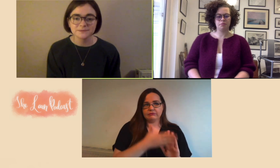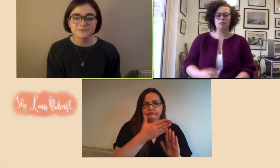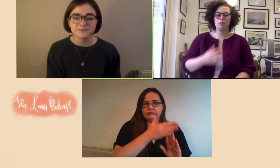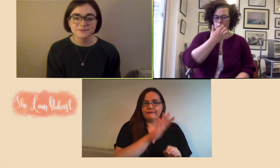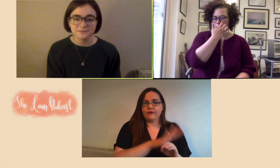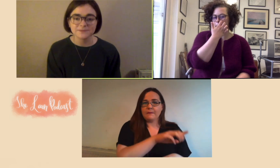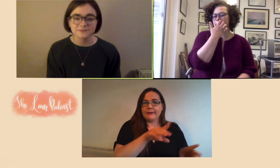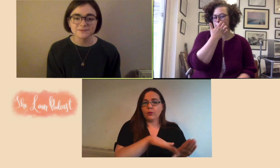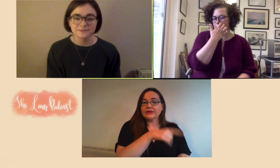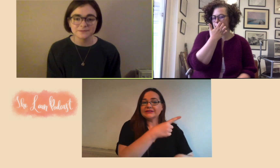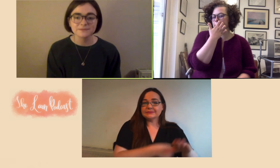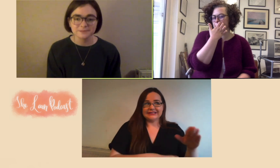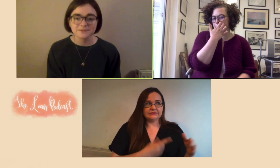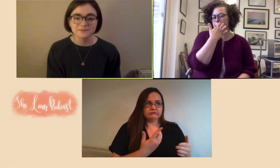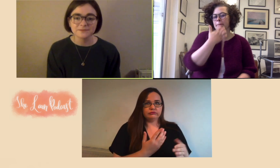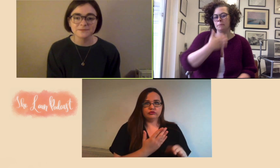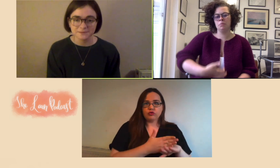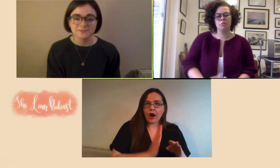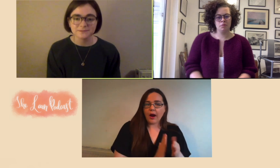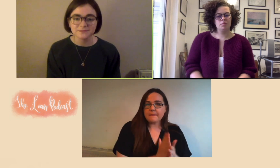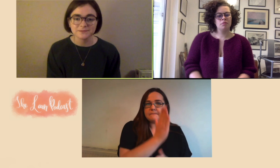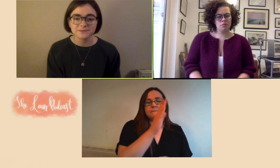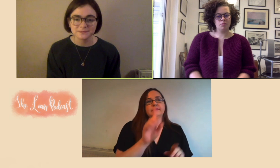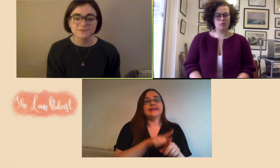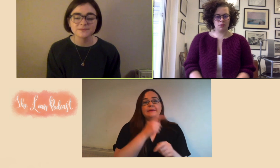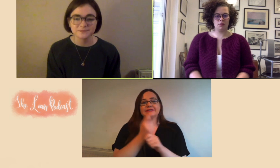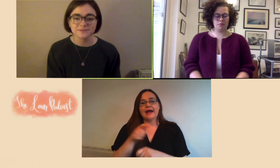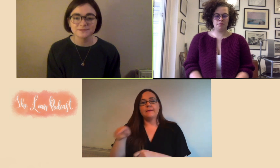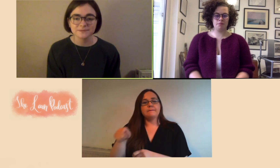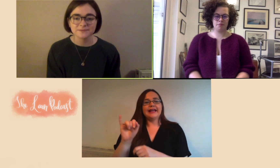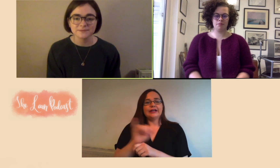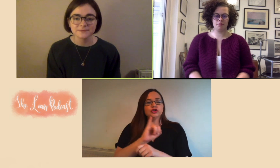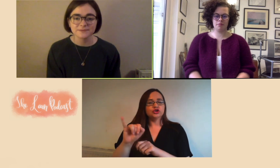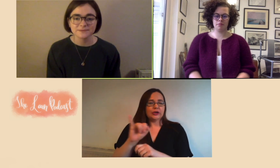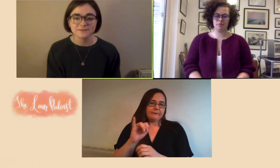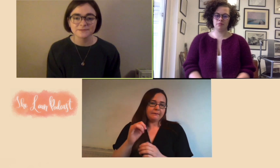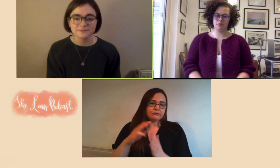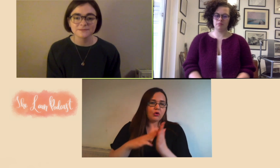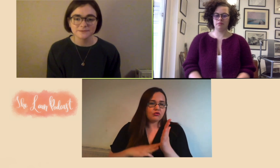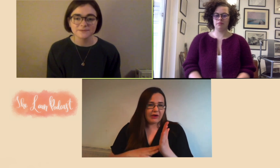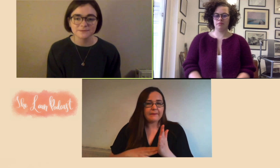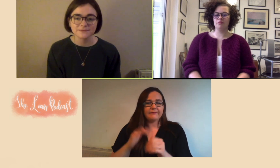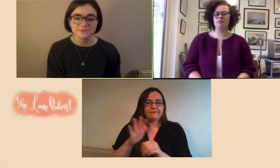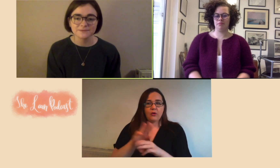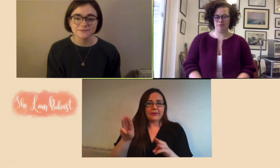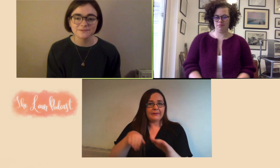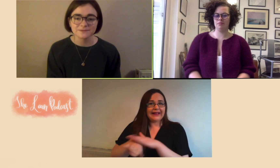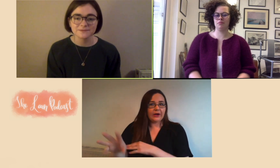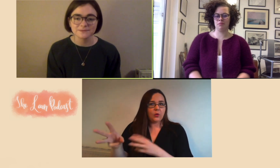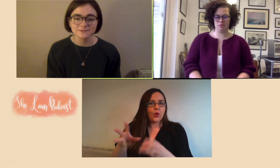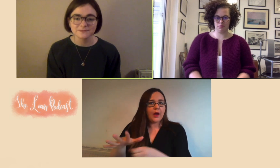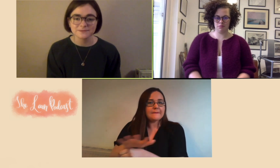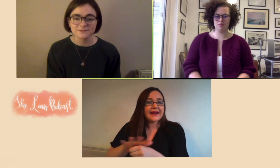So, if people with disabilities want to upscale or advance their careers, that's one program I were on,